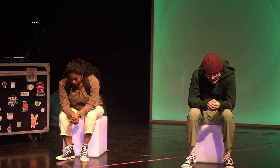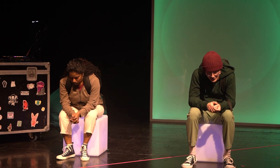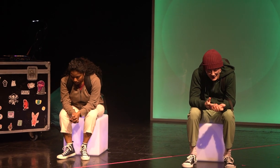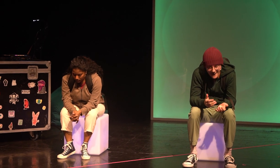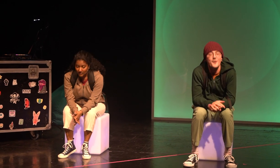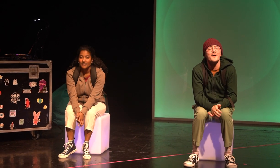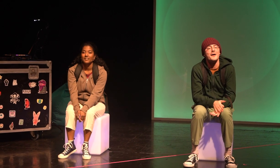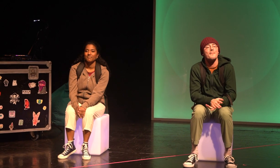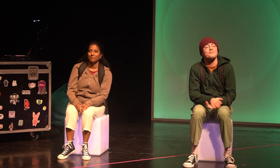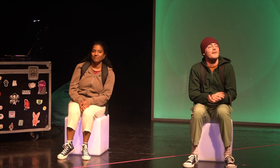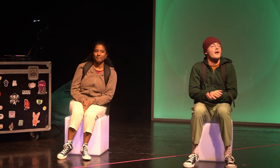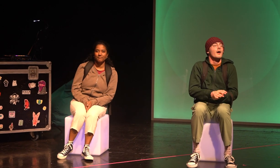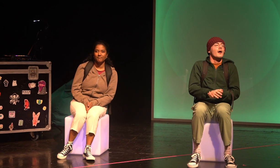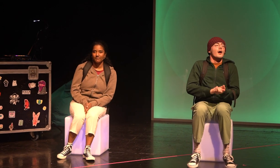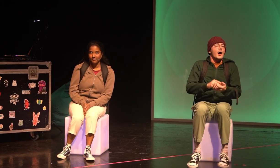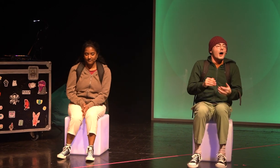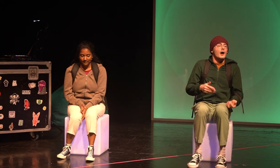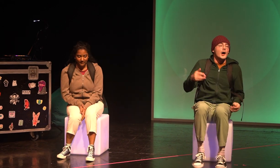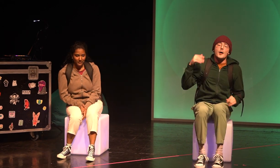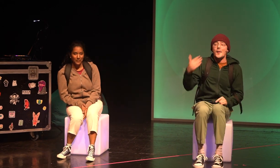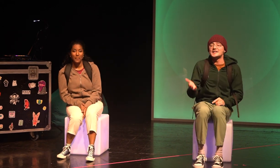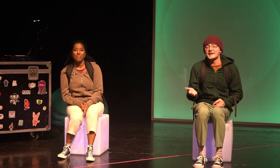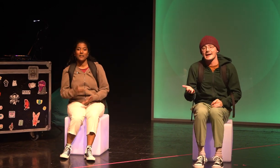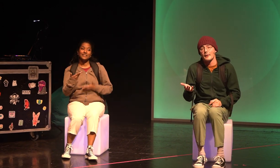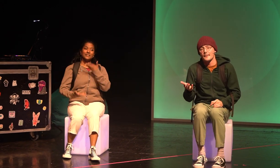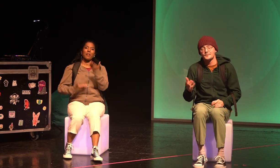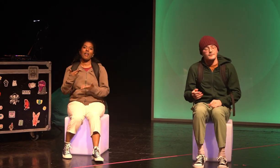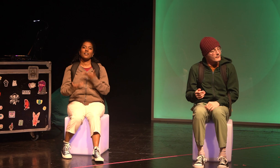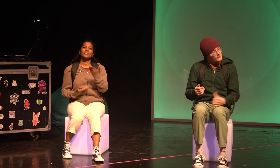[ A BUS PULLING IN ] Umm... So, basically,